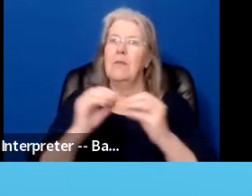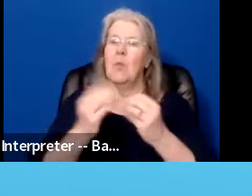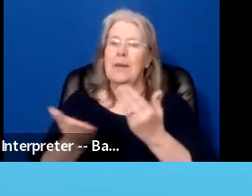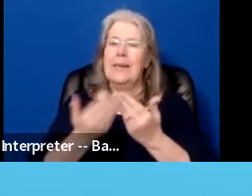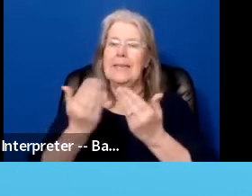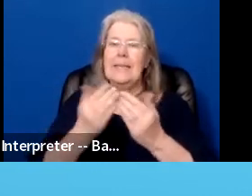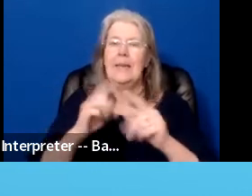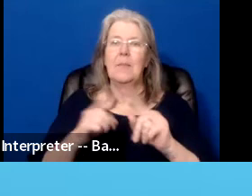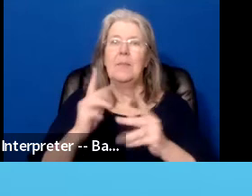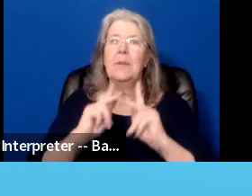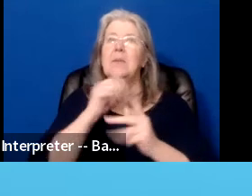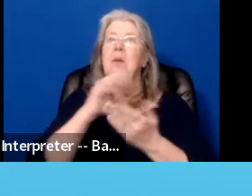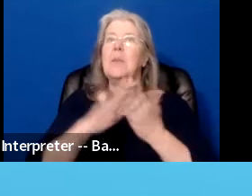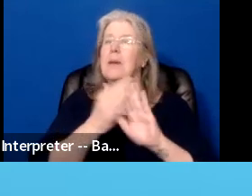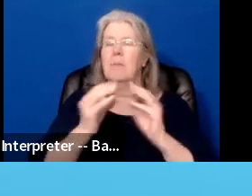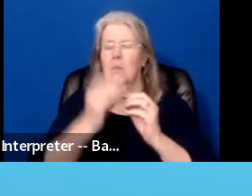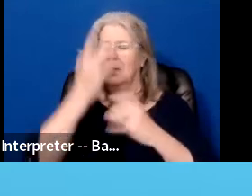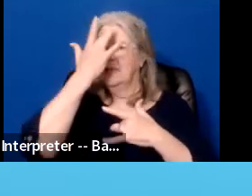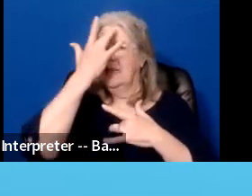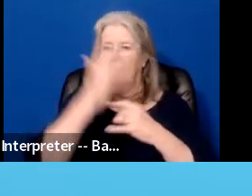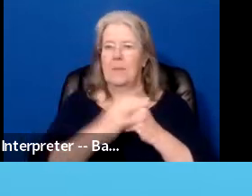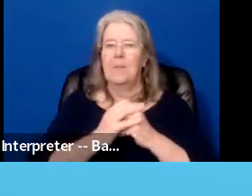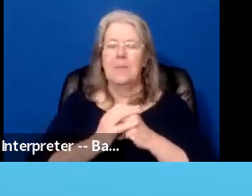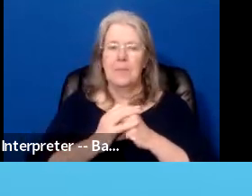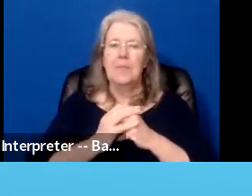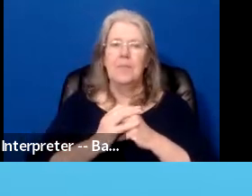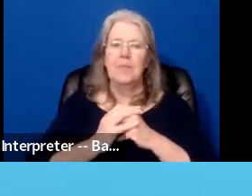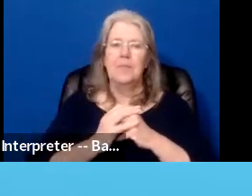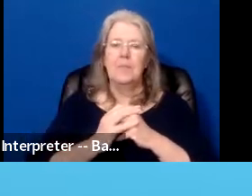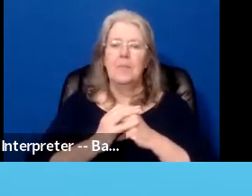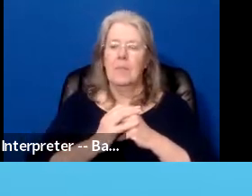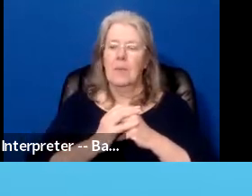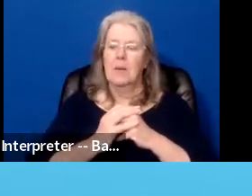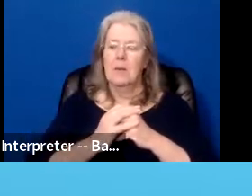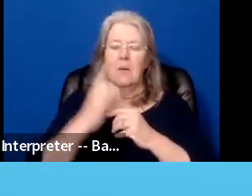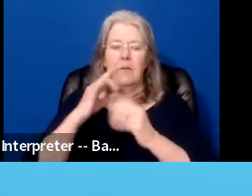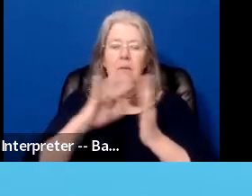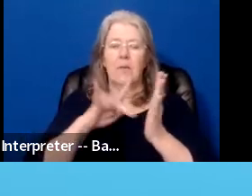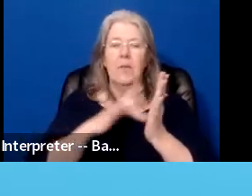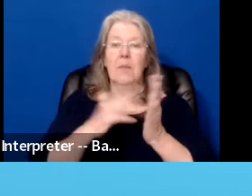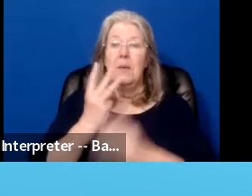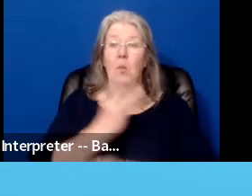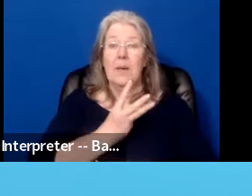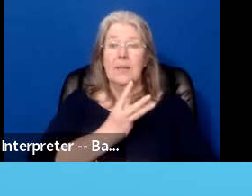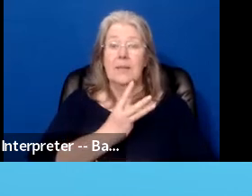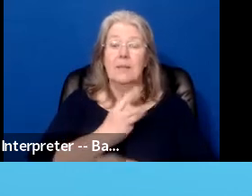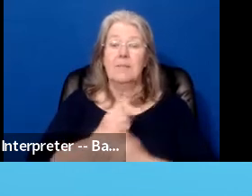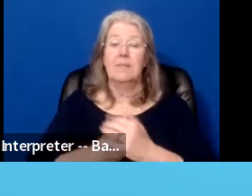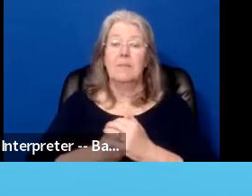Matt: Great. And I guess you could probably speak to the Midwest, even though this question was phrased in